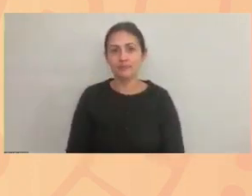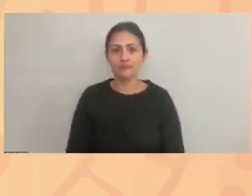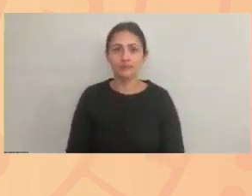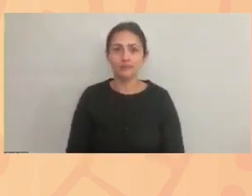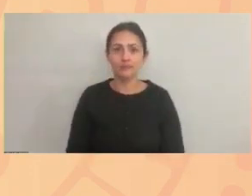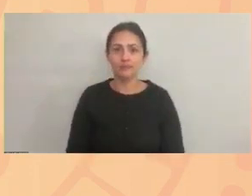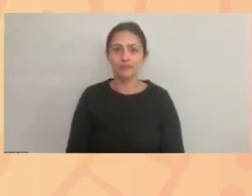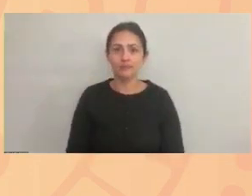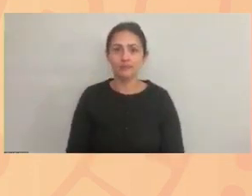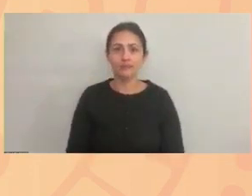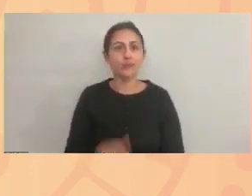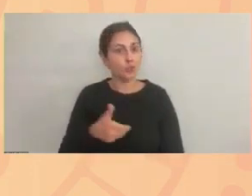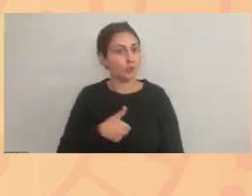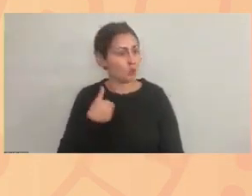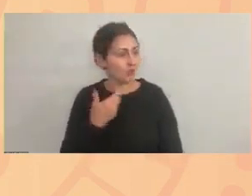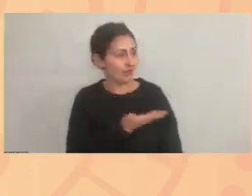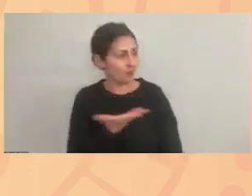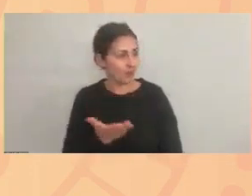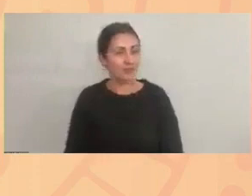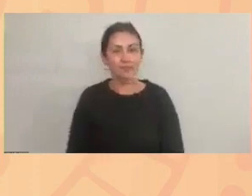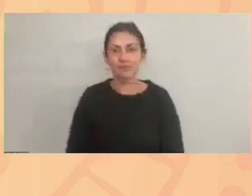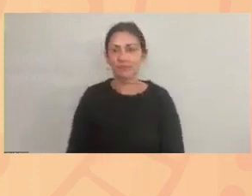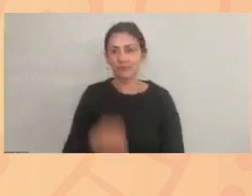Good morning, everyone. My name is Patricia Cox.